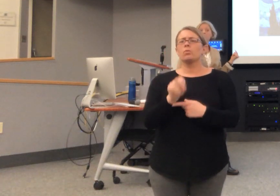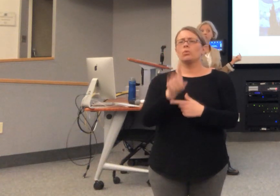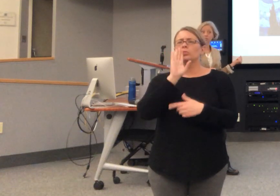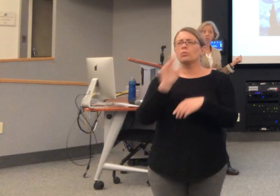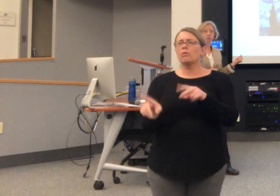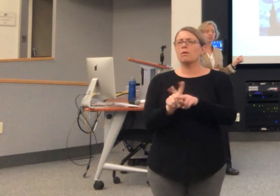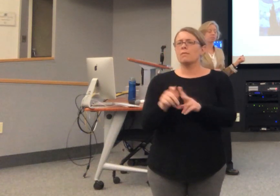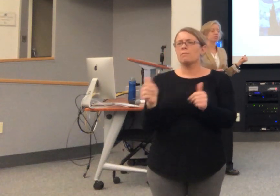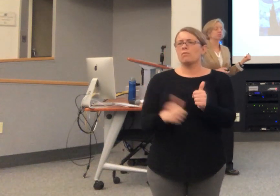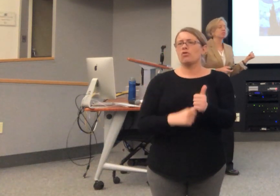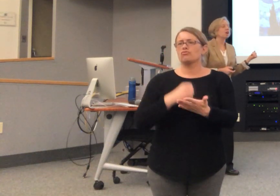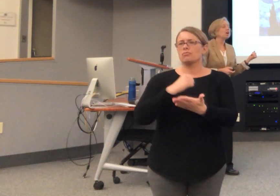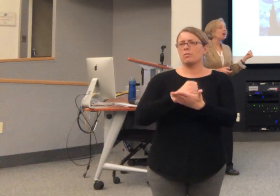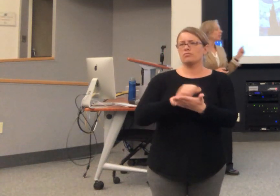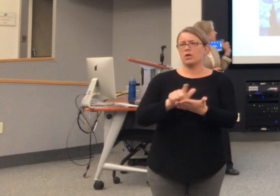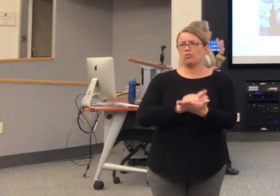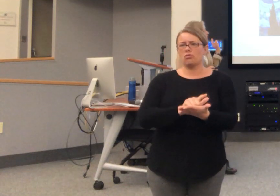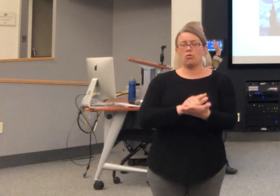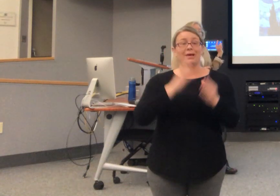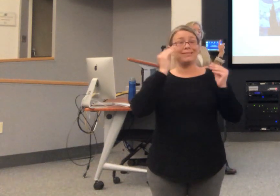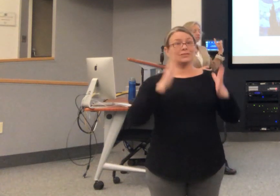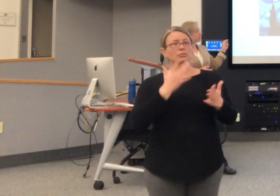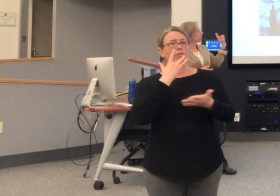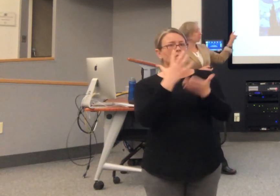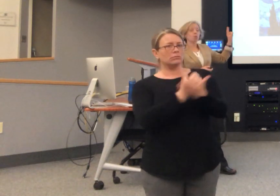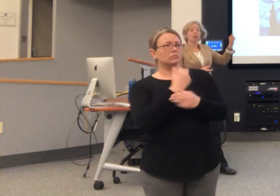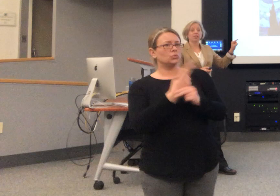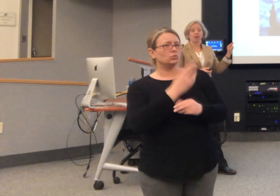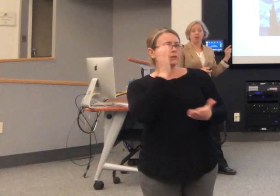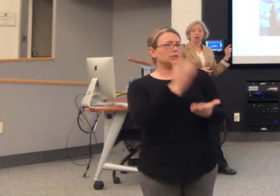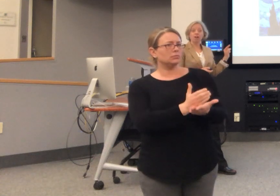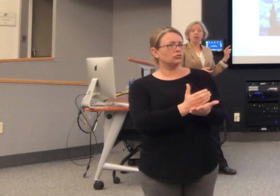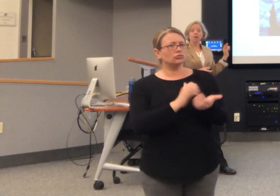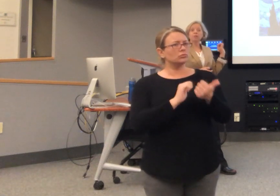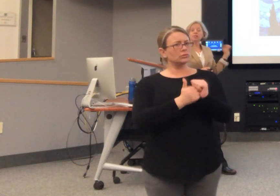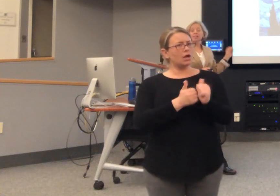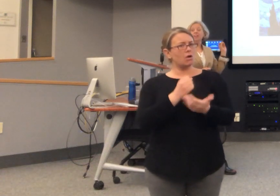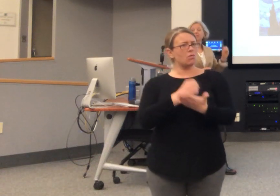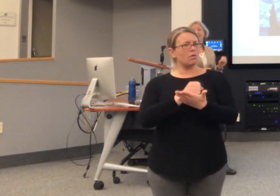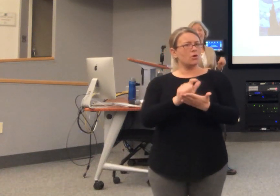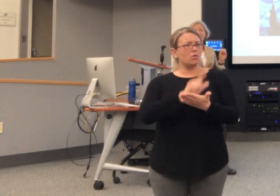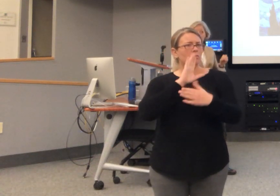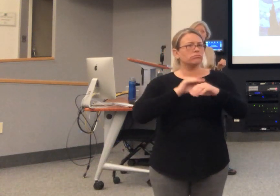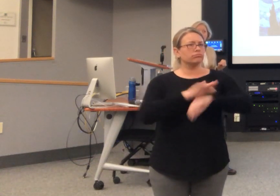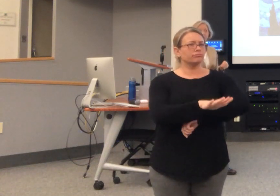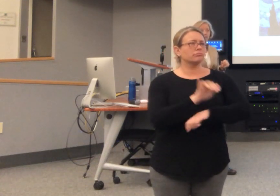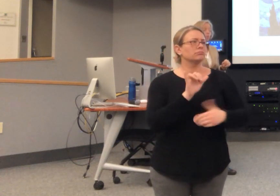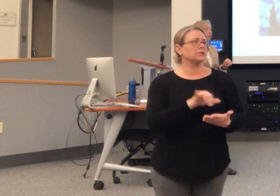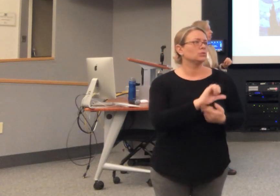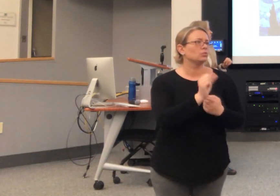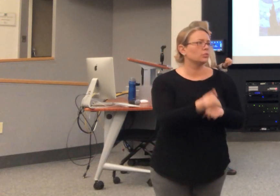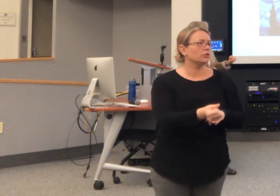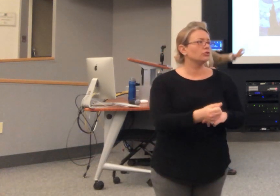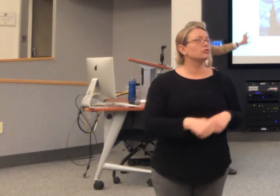she wants to do with these images. And I want to take a minute to talk about what they are because that affects how the copyright law works.